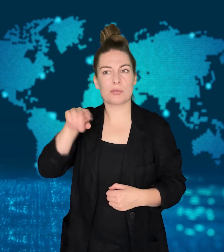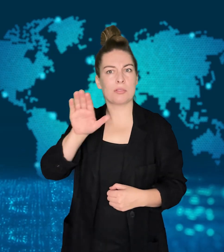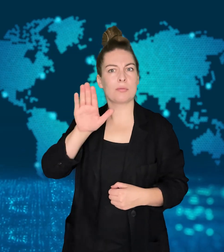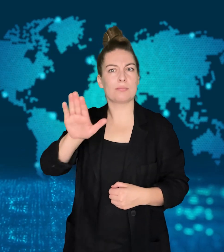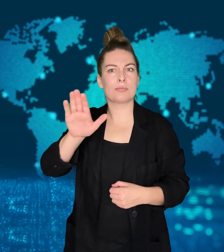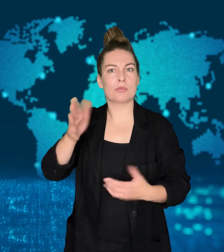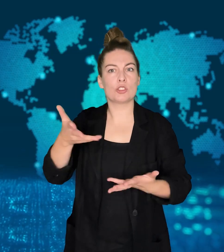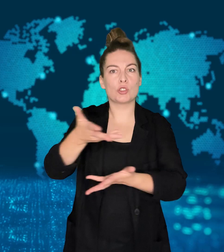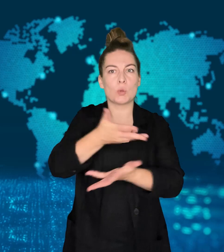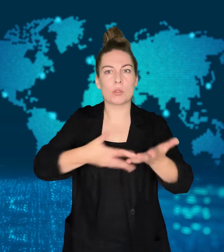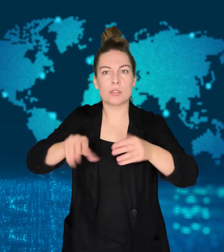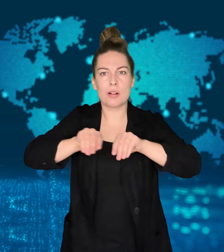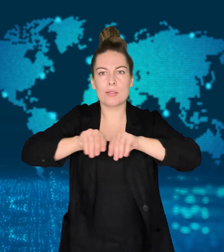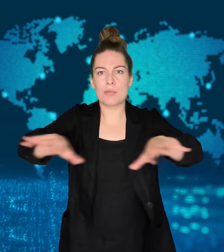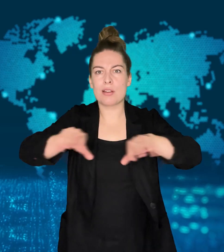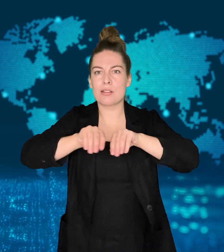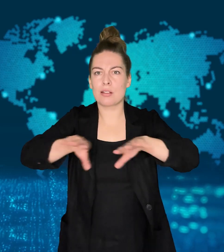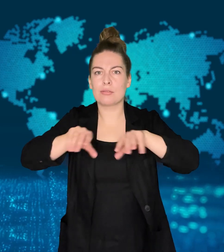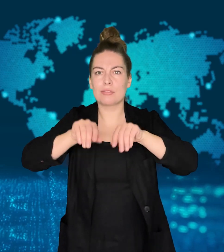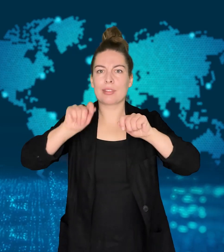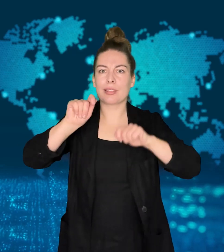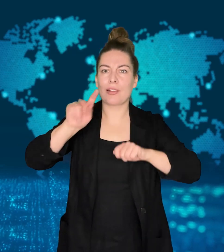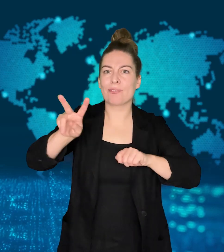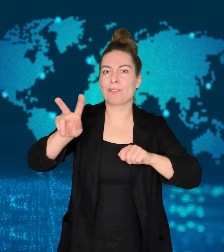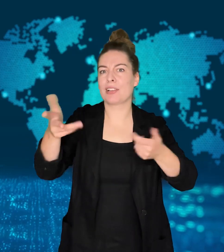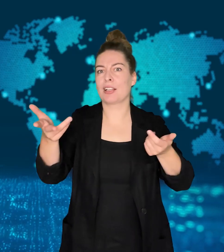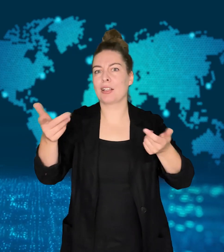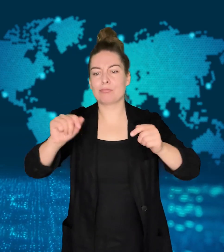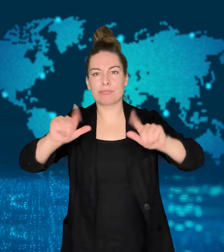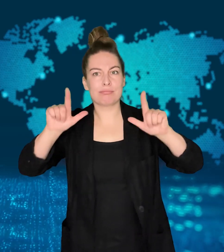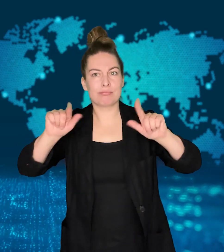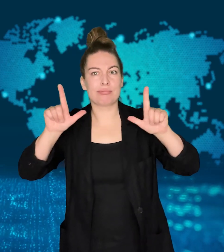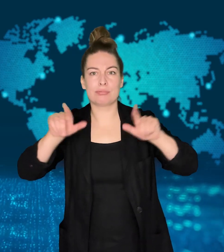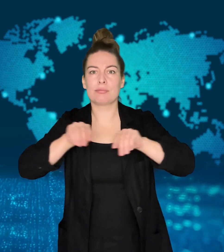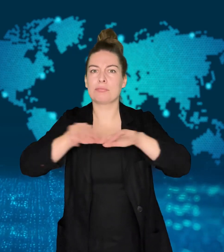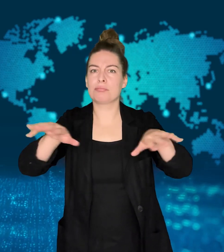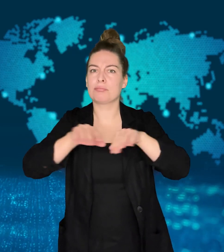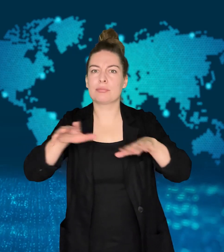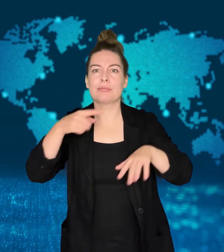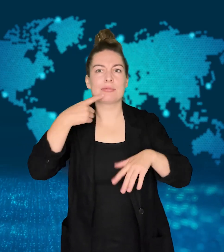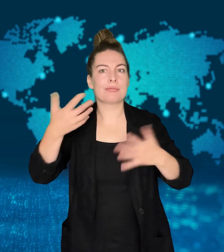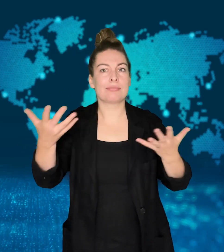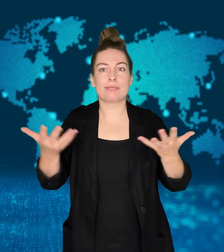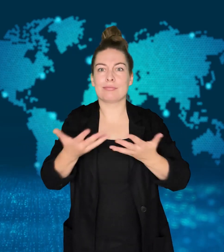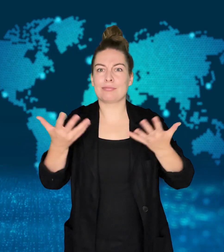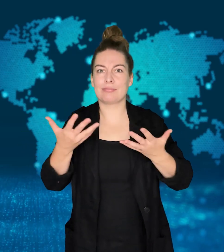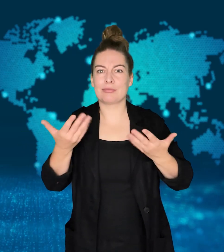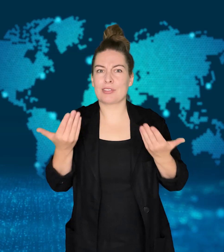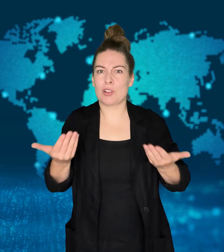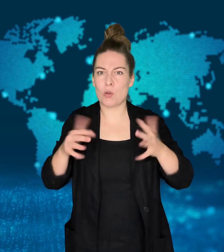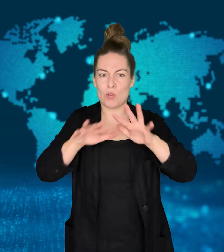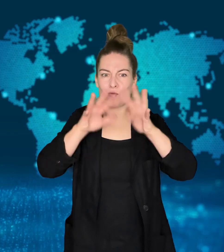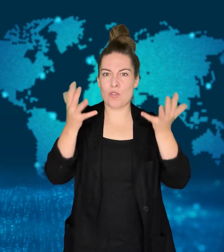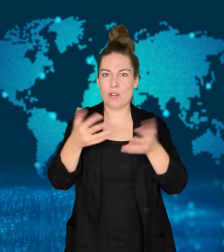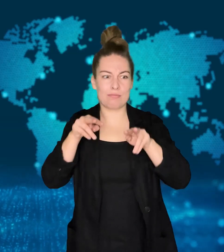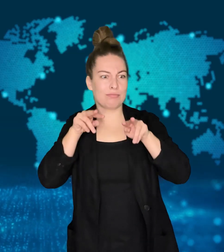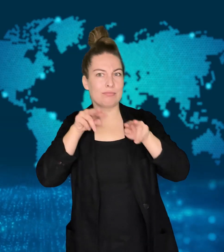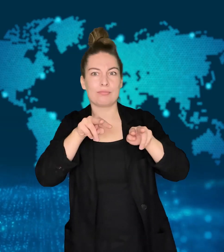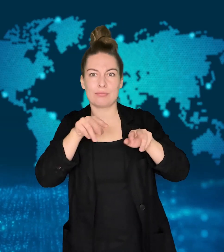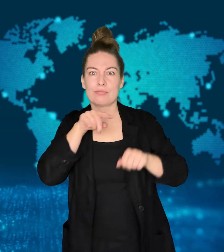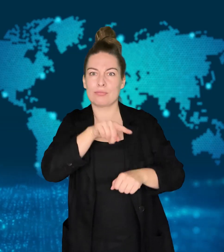but emphasizes to its people that the "Russian operation" is